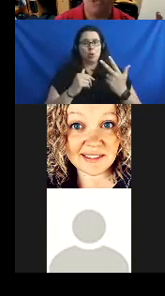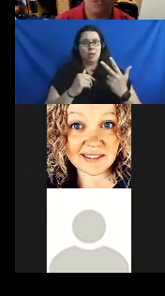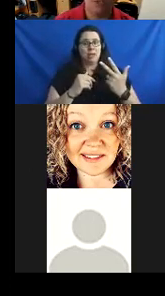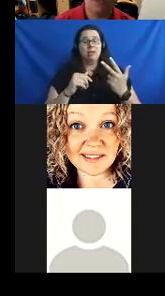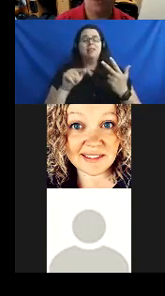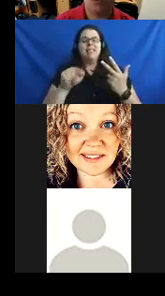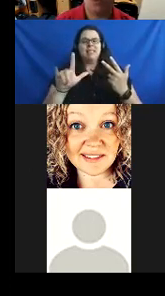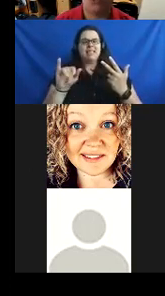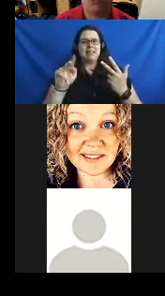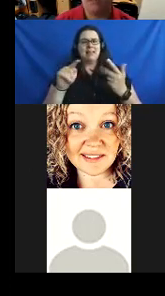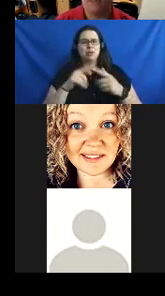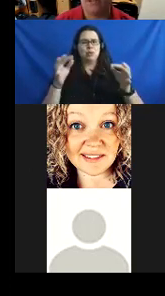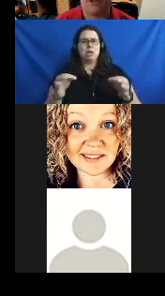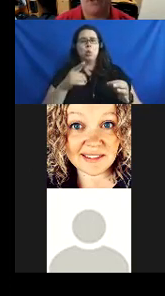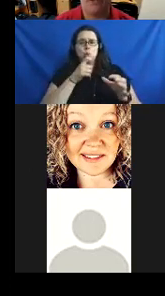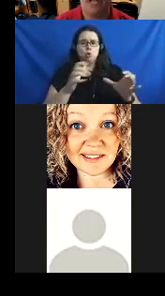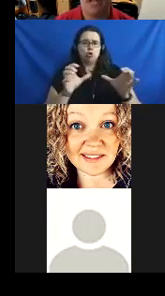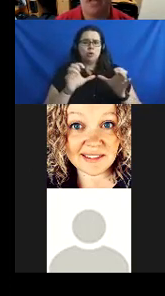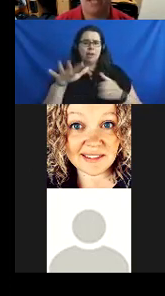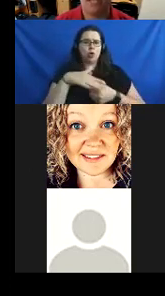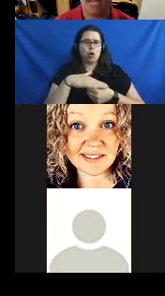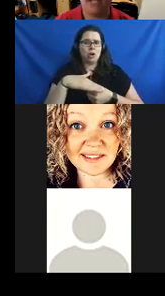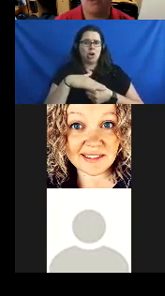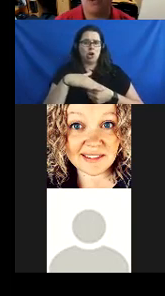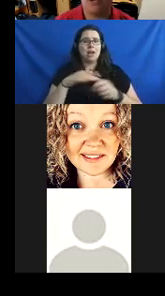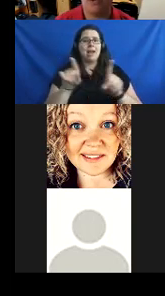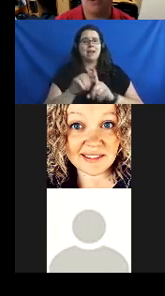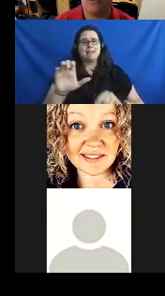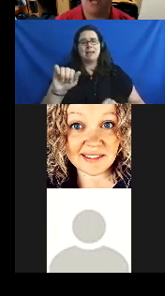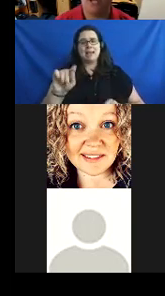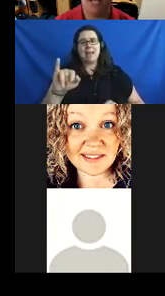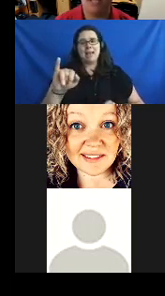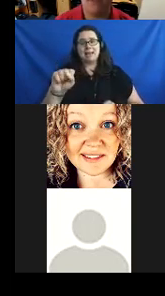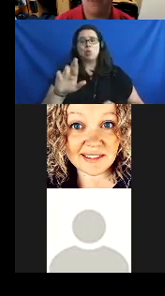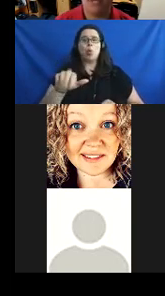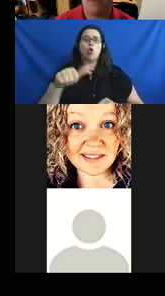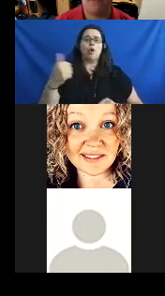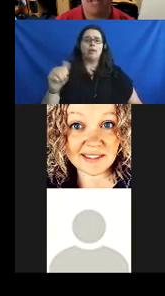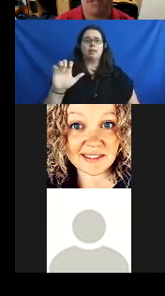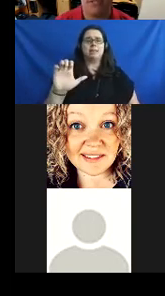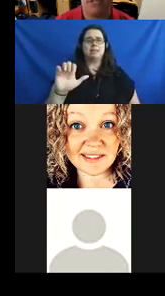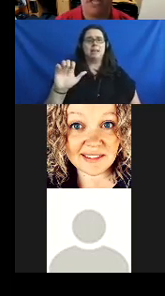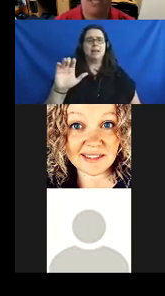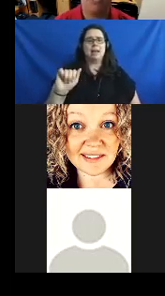DETERMINE WHO IS CERTIFIED IN YOUR AREA AS A CATIS OR OTHER ACVREP CERTIFICATION.